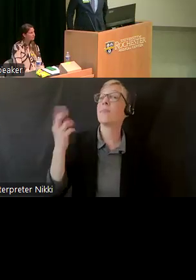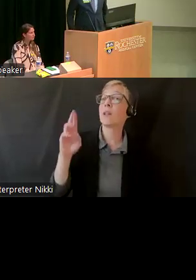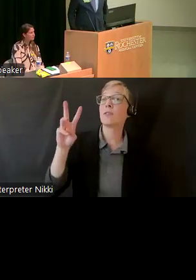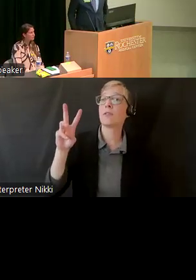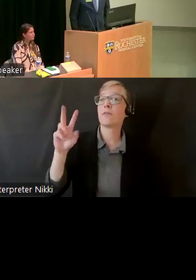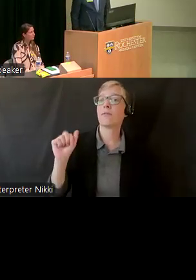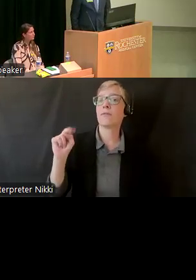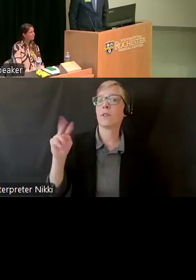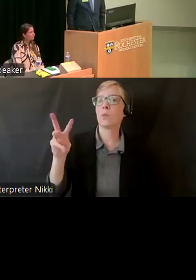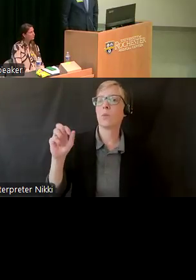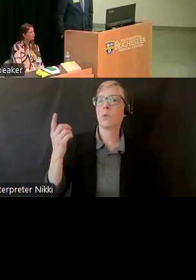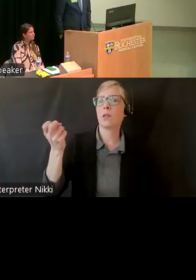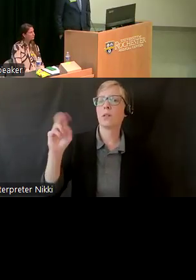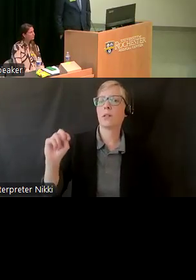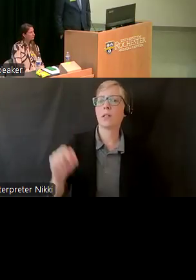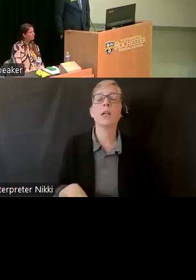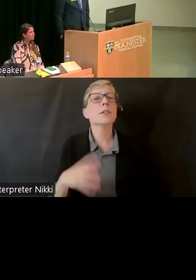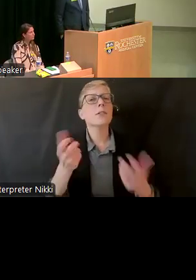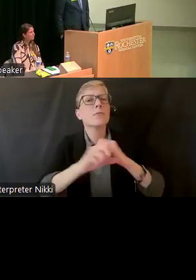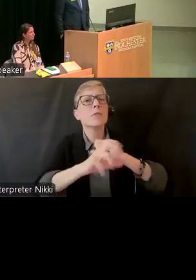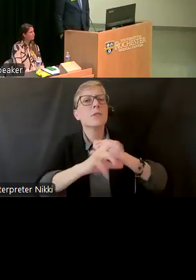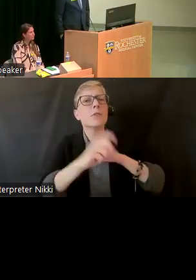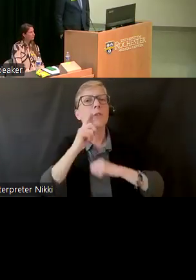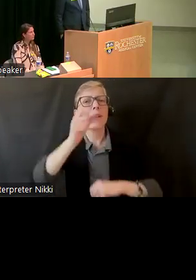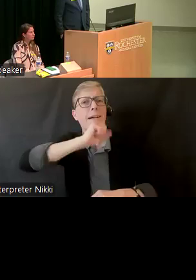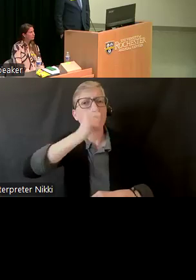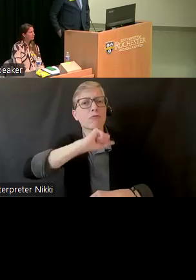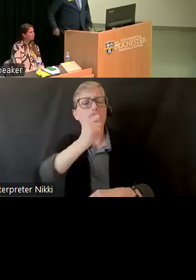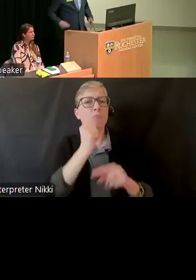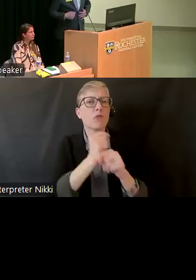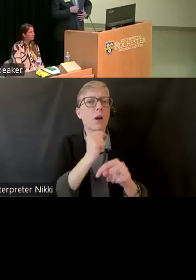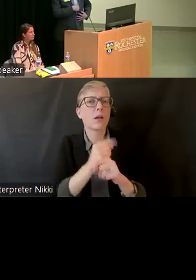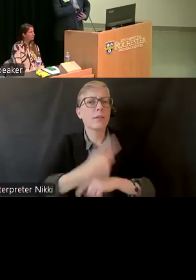um I just wanted to make a plug for the ice cream truck days i love those i think they're